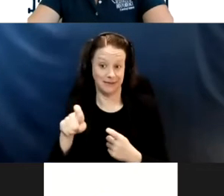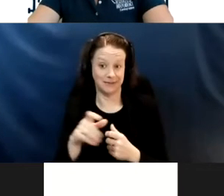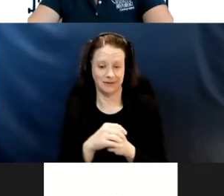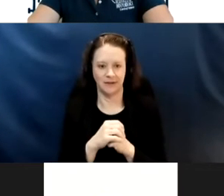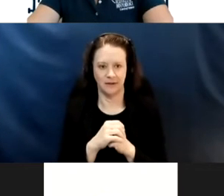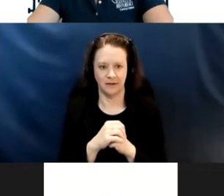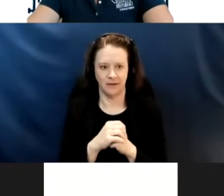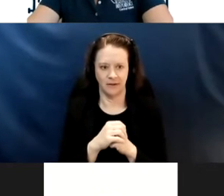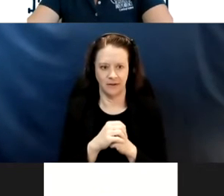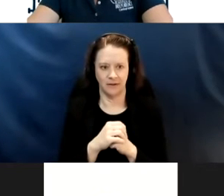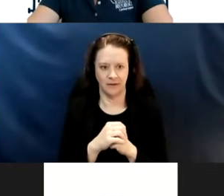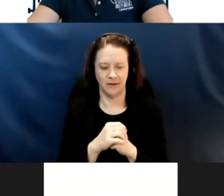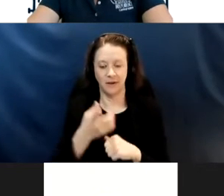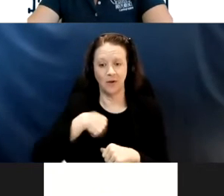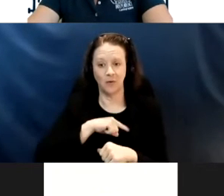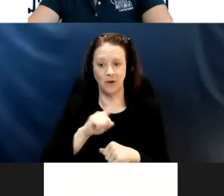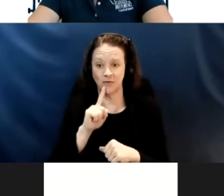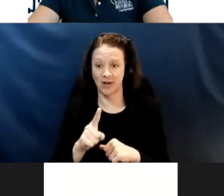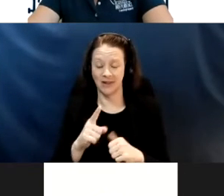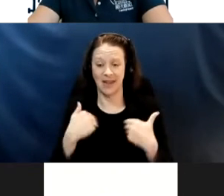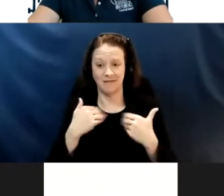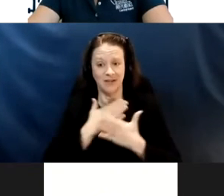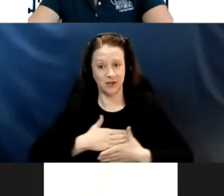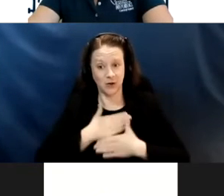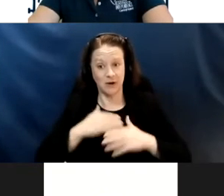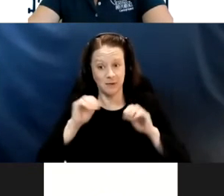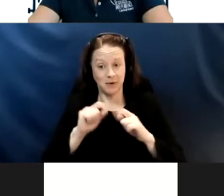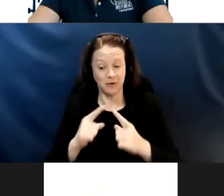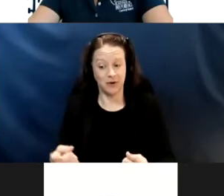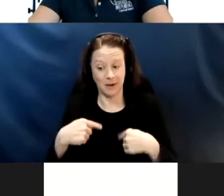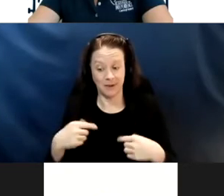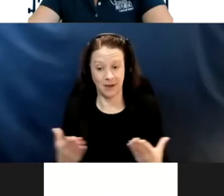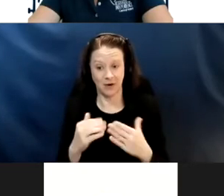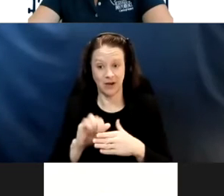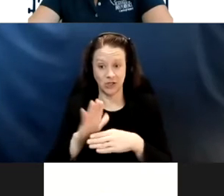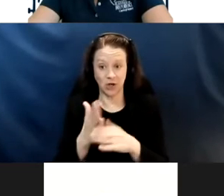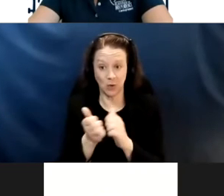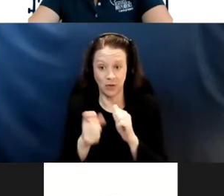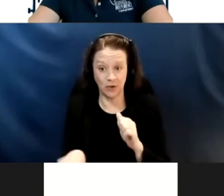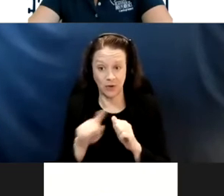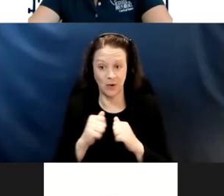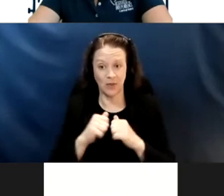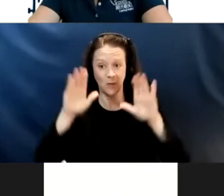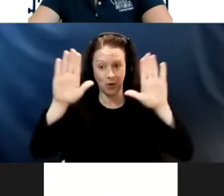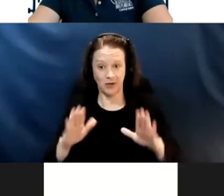So we really have enjoyed being able to come and share with you guys, all the wonderful things that we're doing